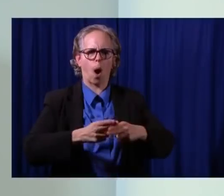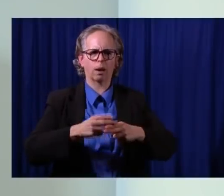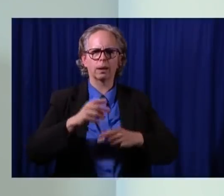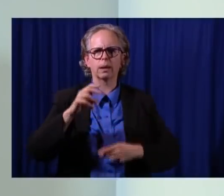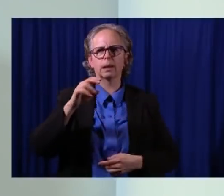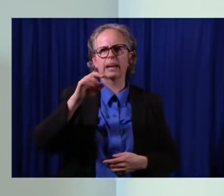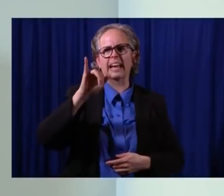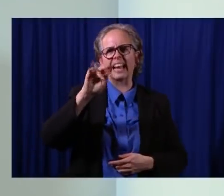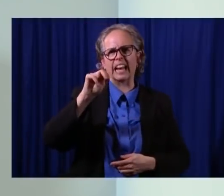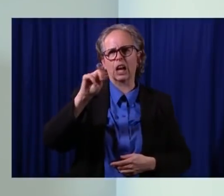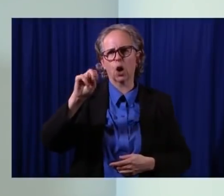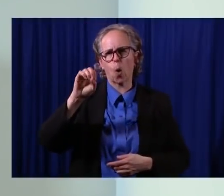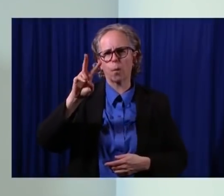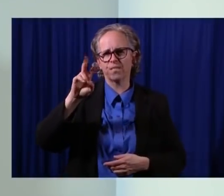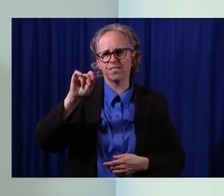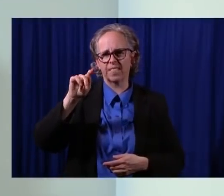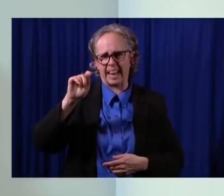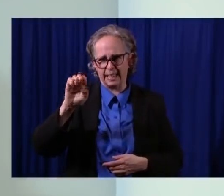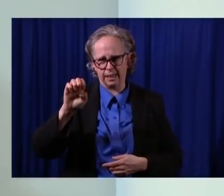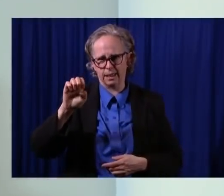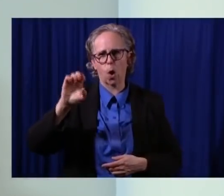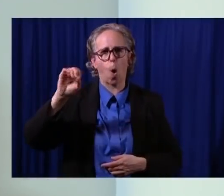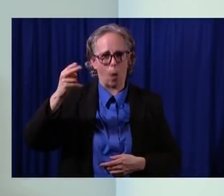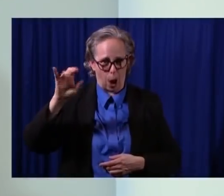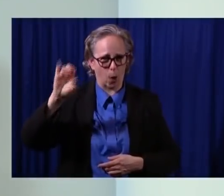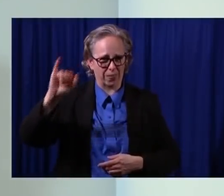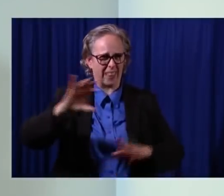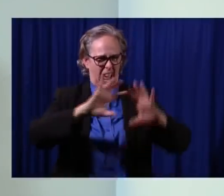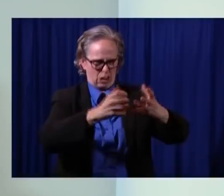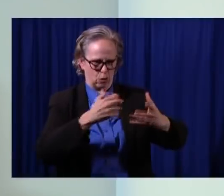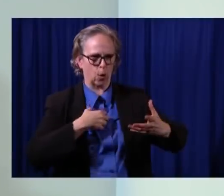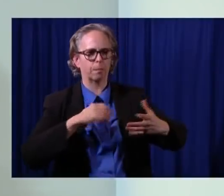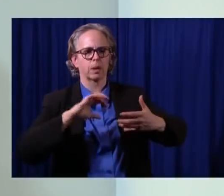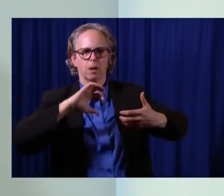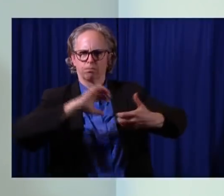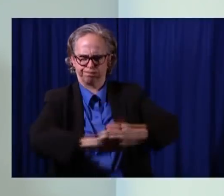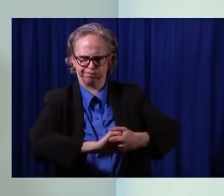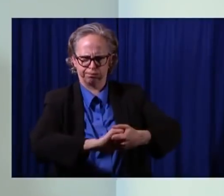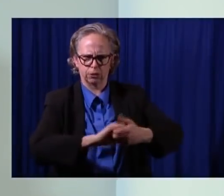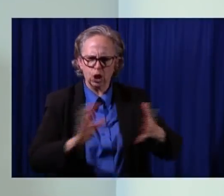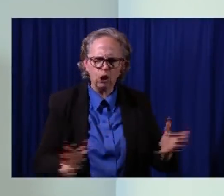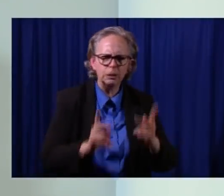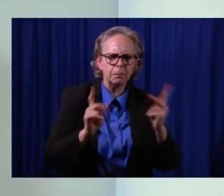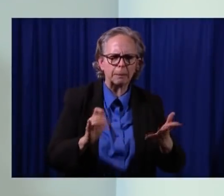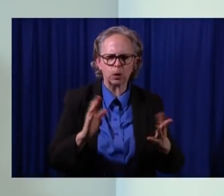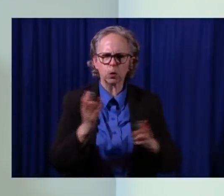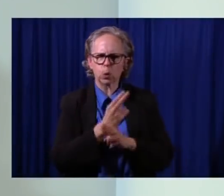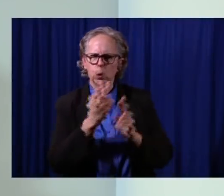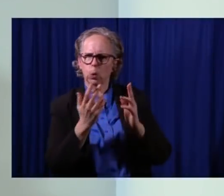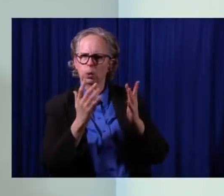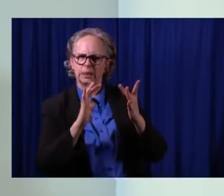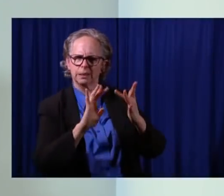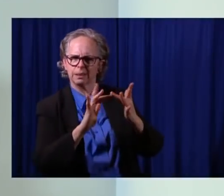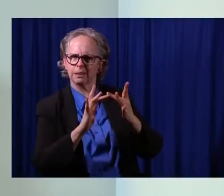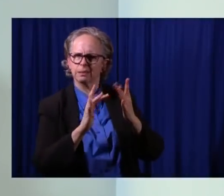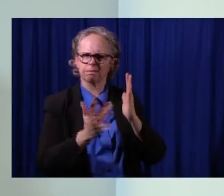SORT THROUGH IT. NOW WITH A BIT OF GOOD NEWS. IN NOVEMBER, WE ANNOUNCED A